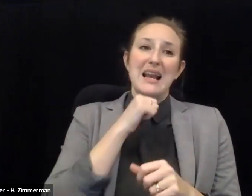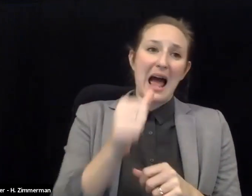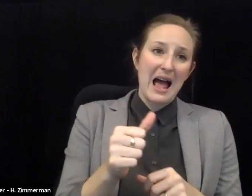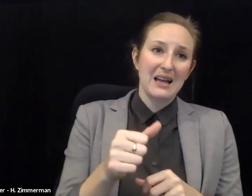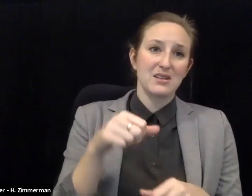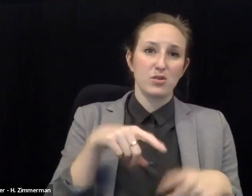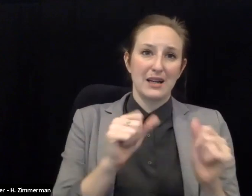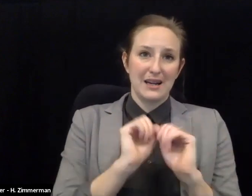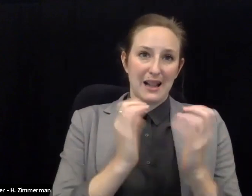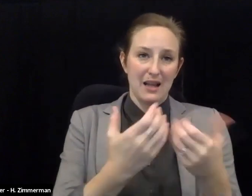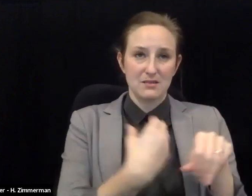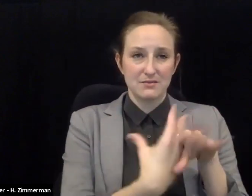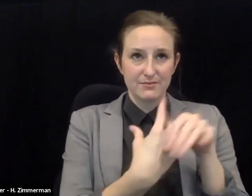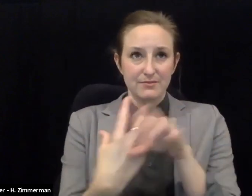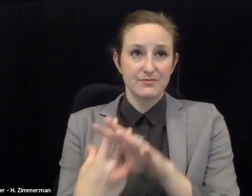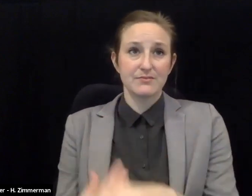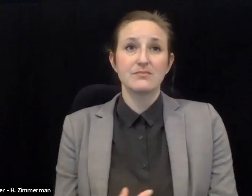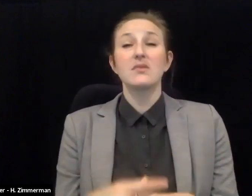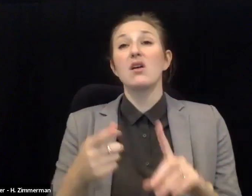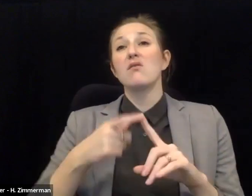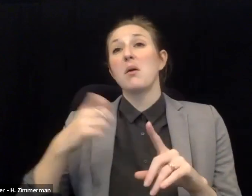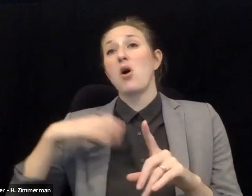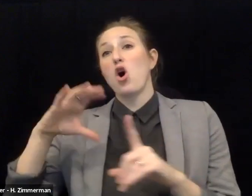From a cultural exchange standpoint,